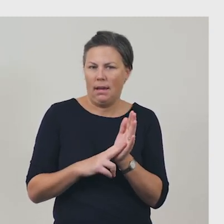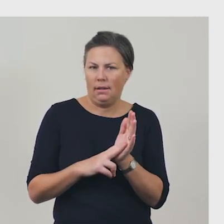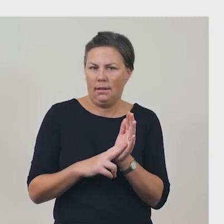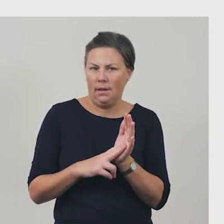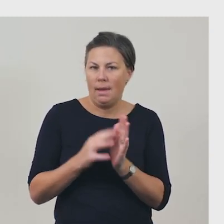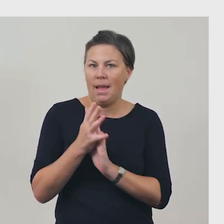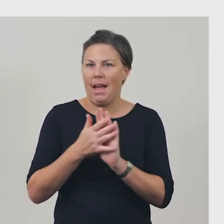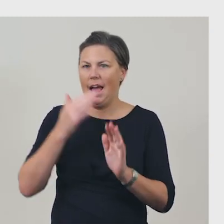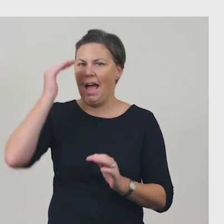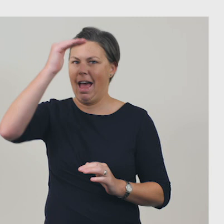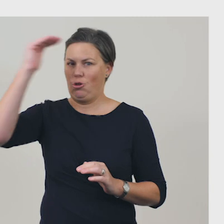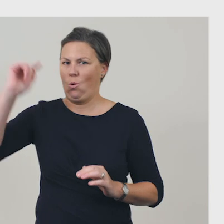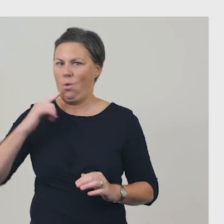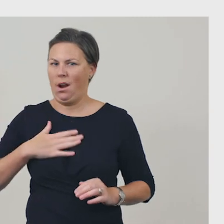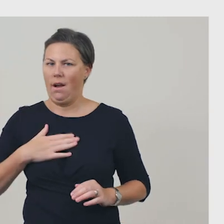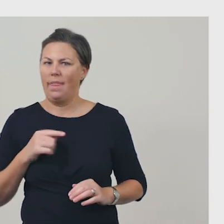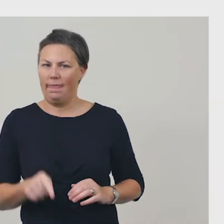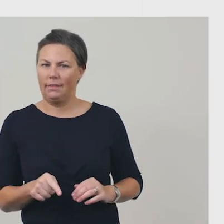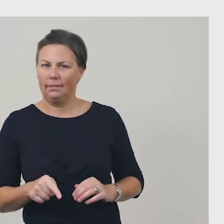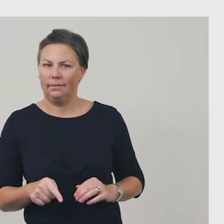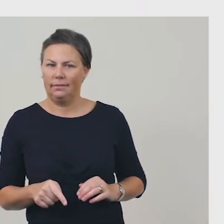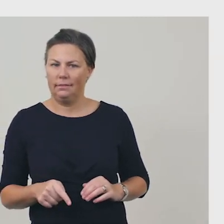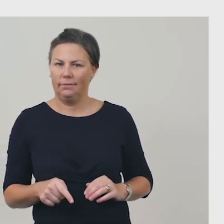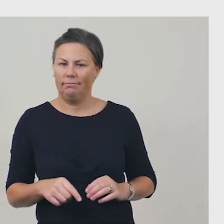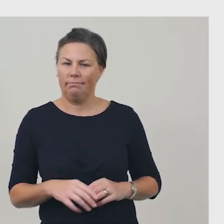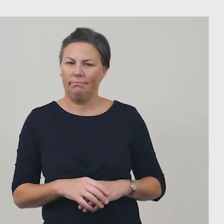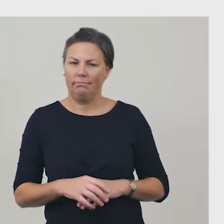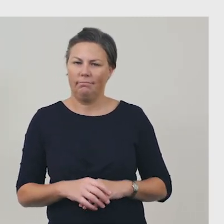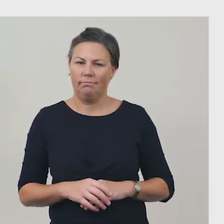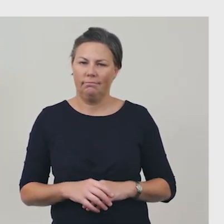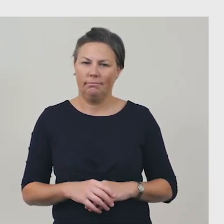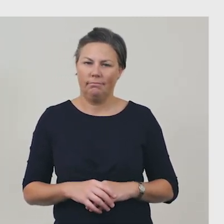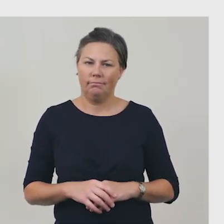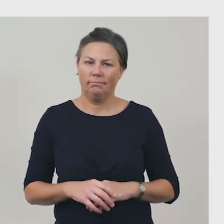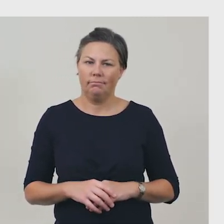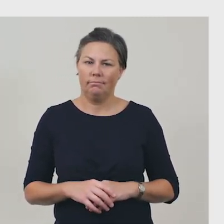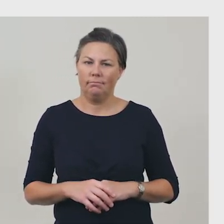Let’s start with some simple ideas we could use in our ad for Punbelievable.